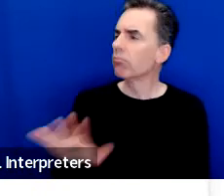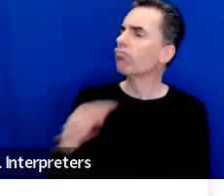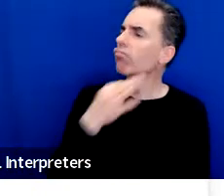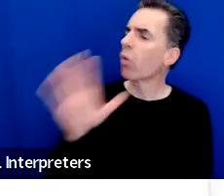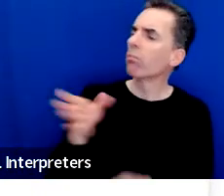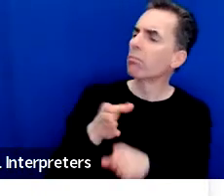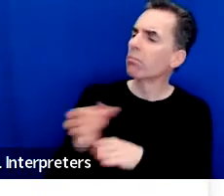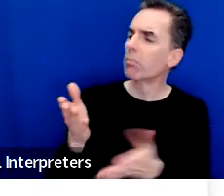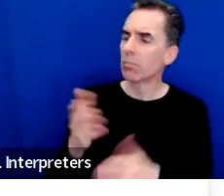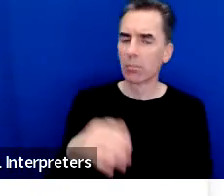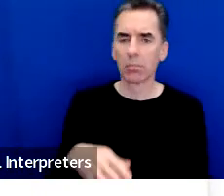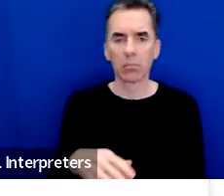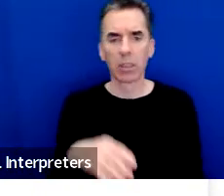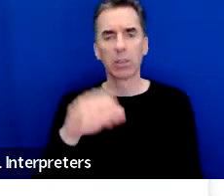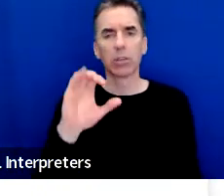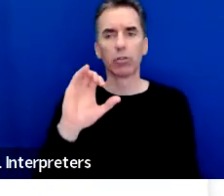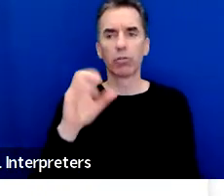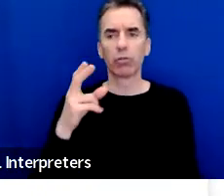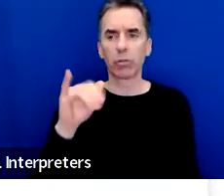Chicano Latino Studies. Okay.